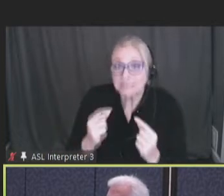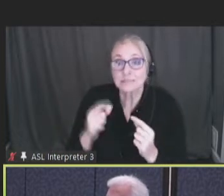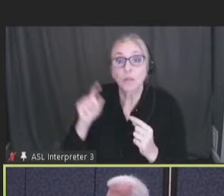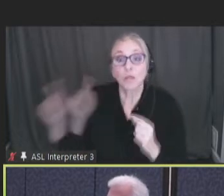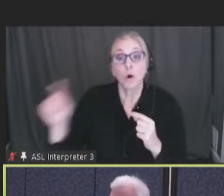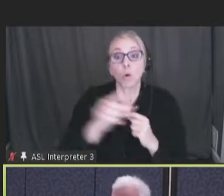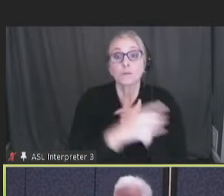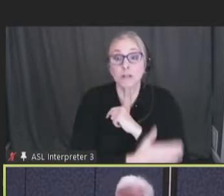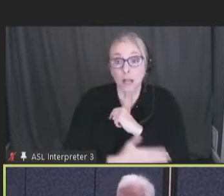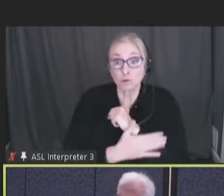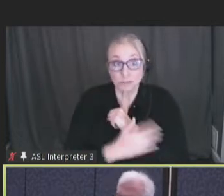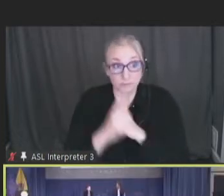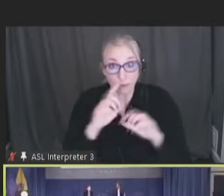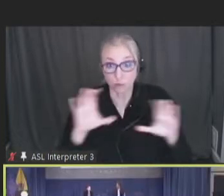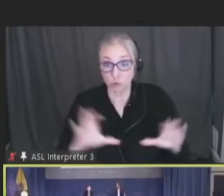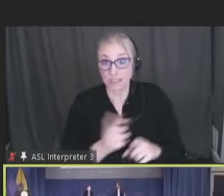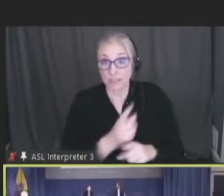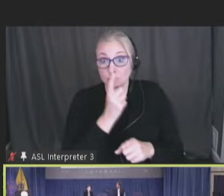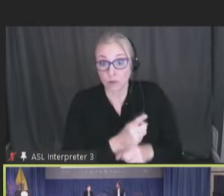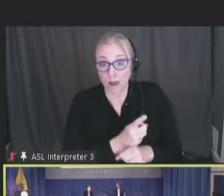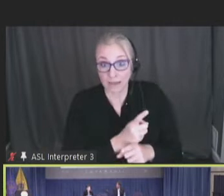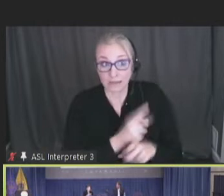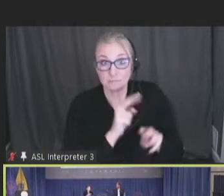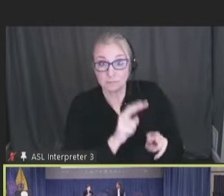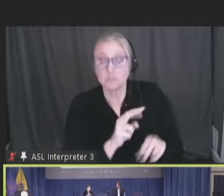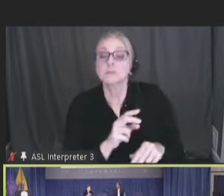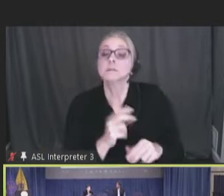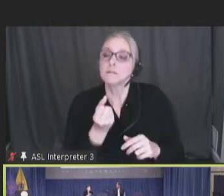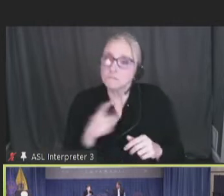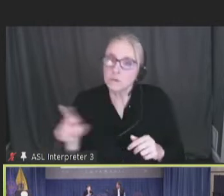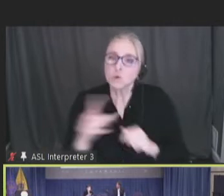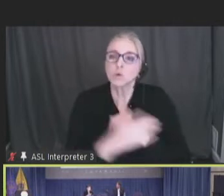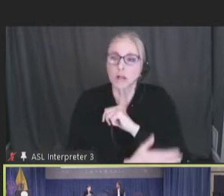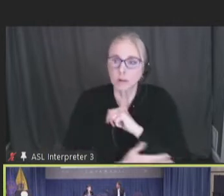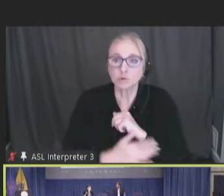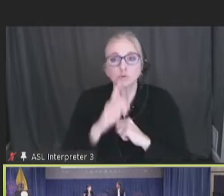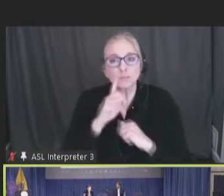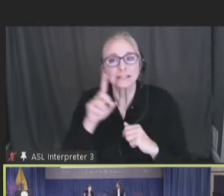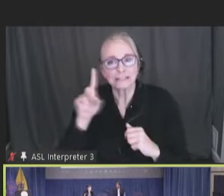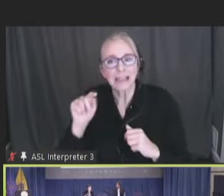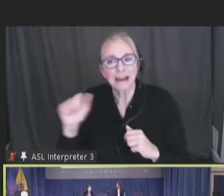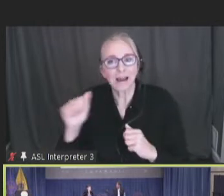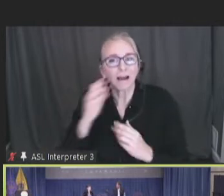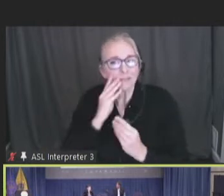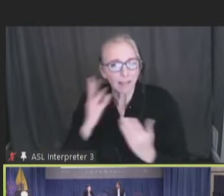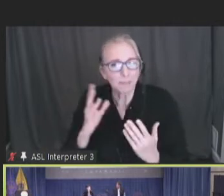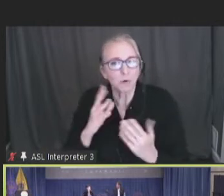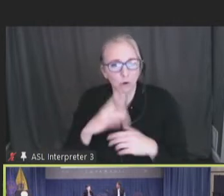Miranda Baxa: There are a few countries that make the data available that I mentioned earlier.